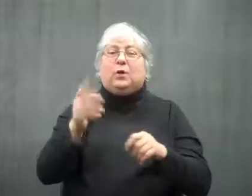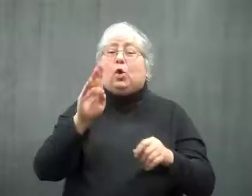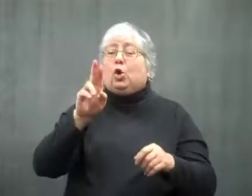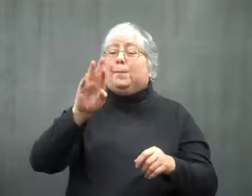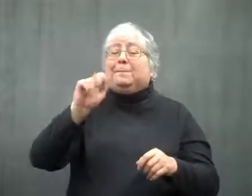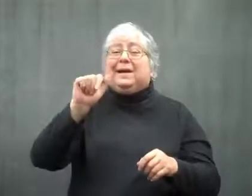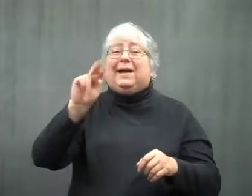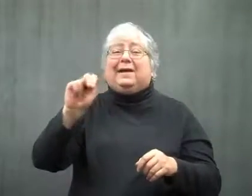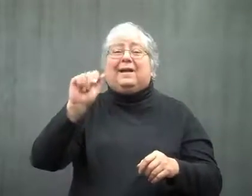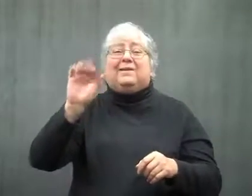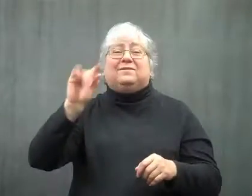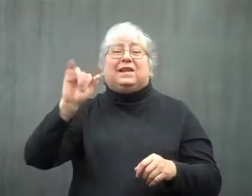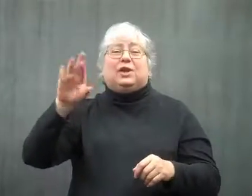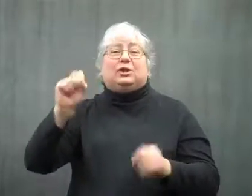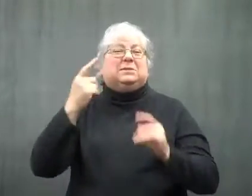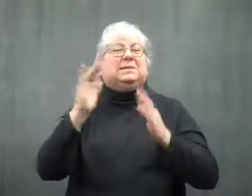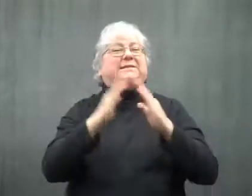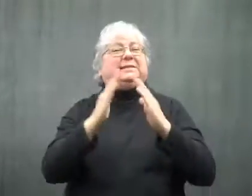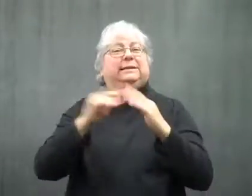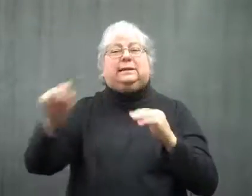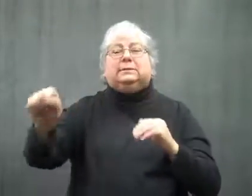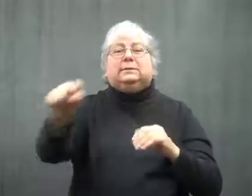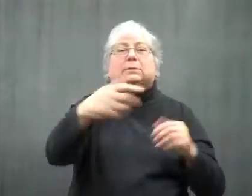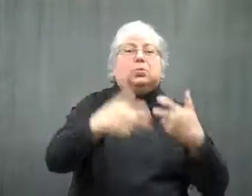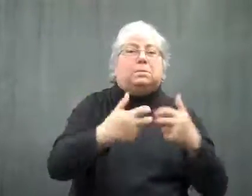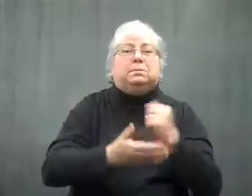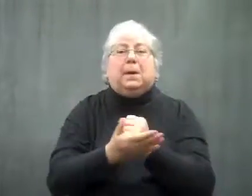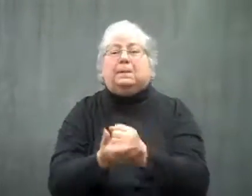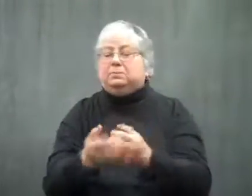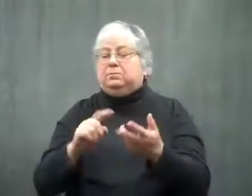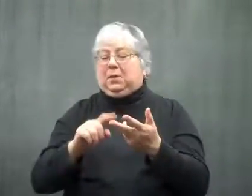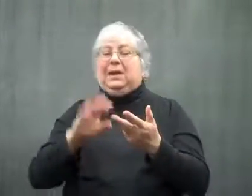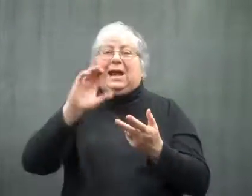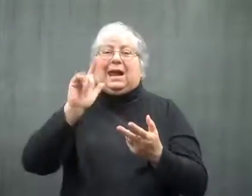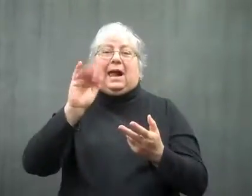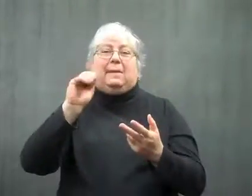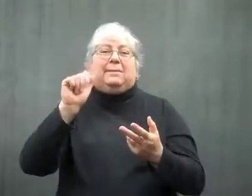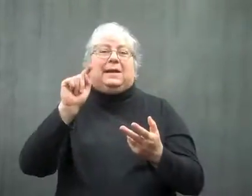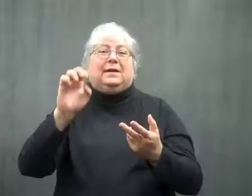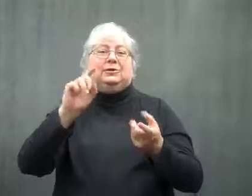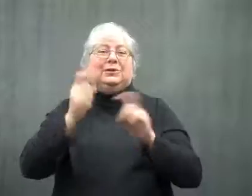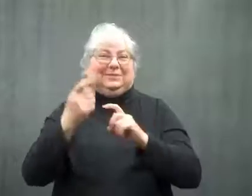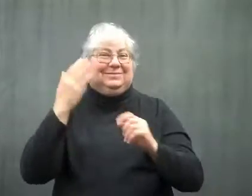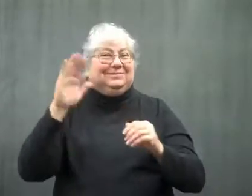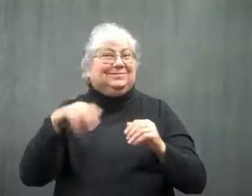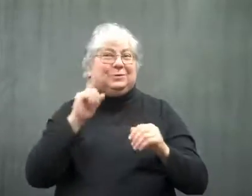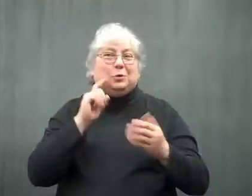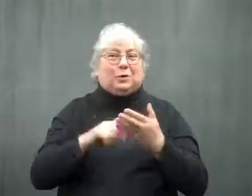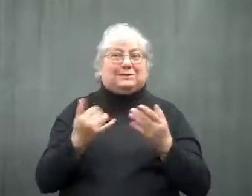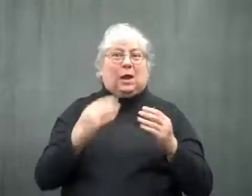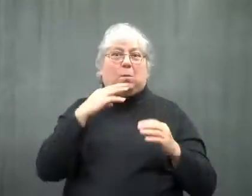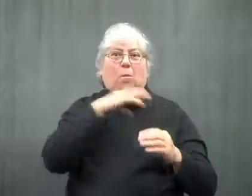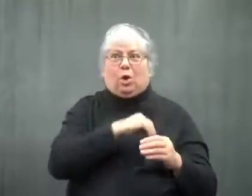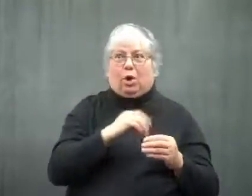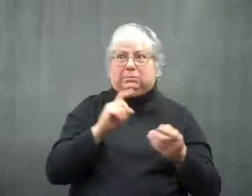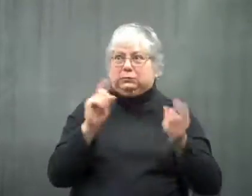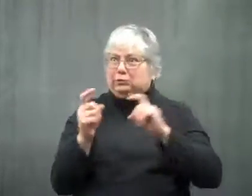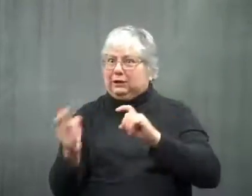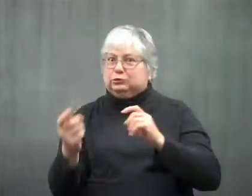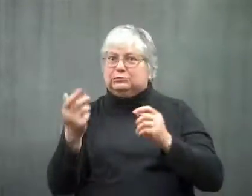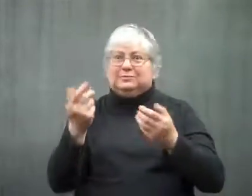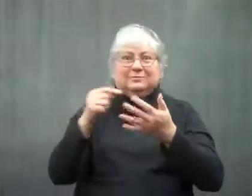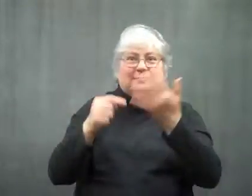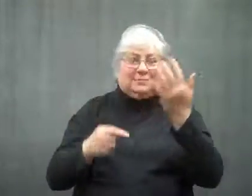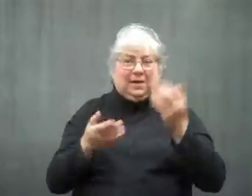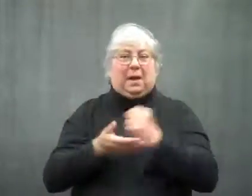urban affairs, climate change, you've noticed it getting warmer,